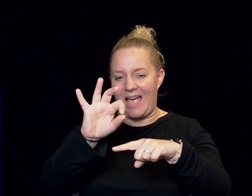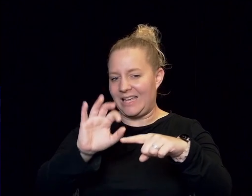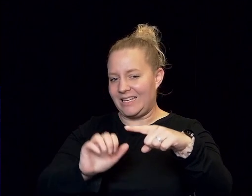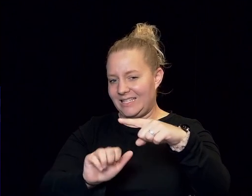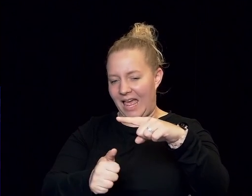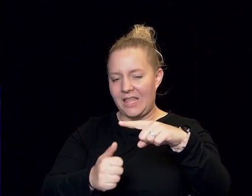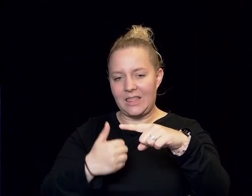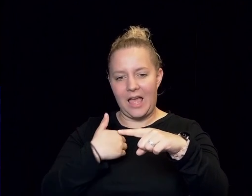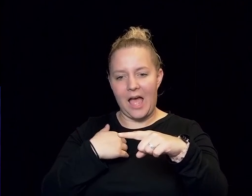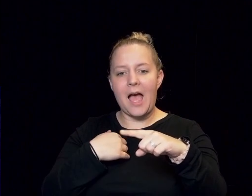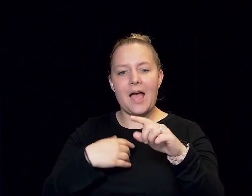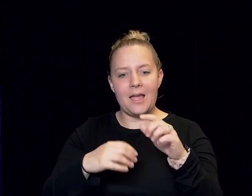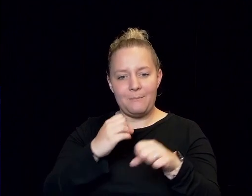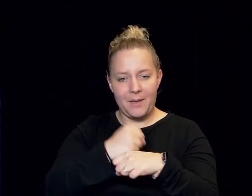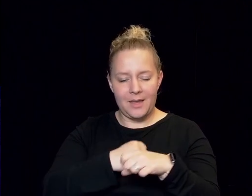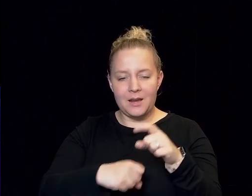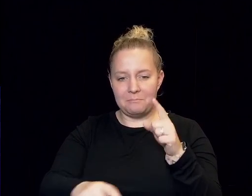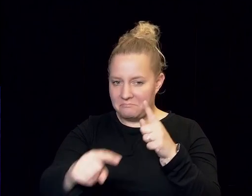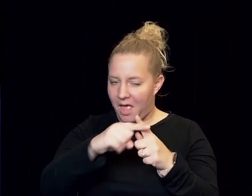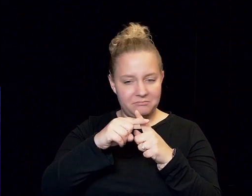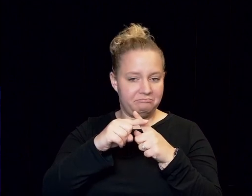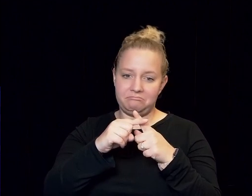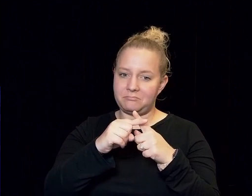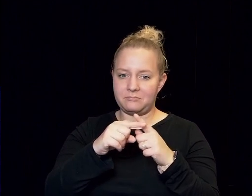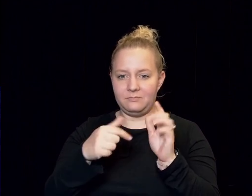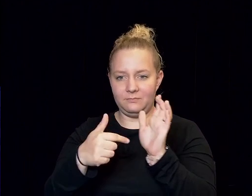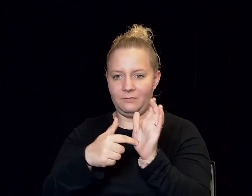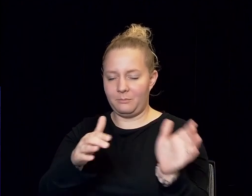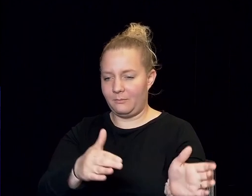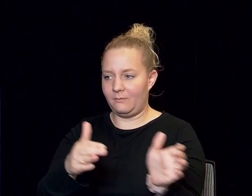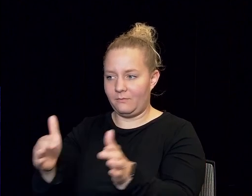just made a big plus sign right there. And then for example eight, I first needed to start inside of